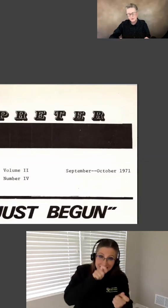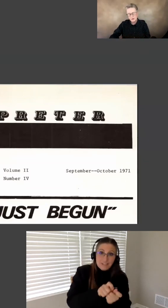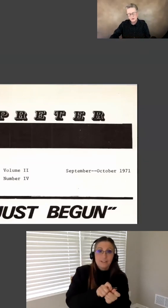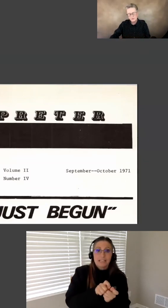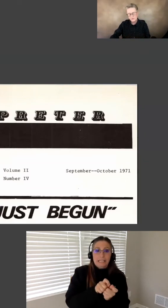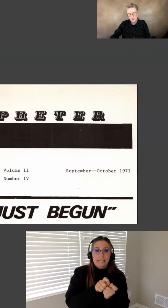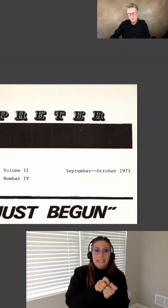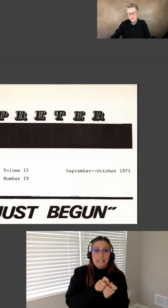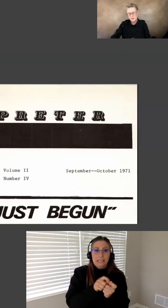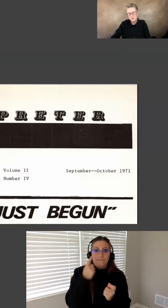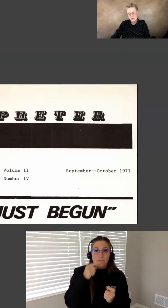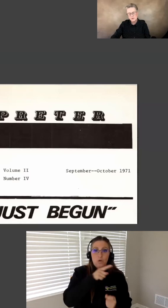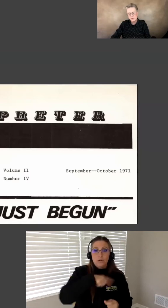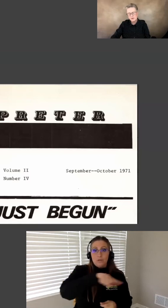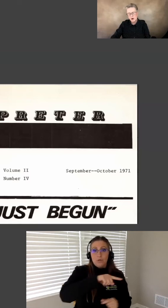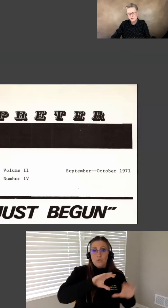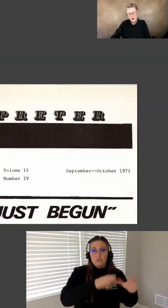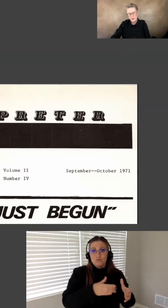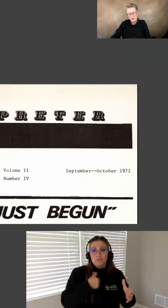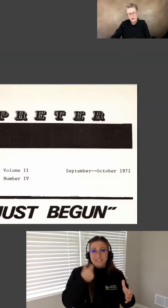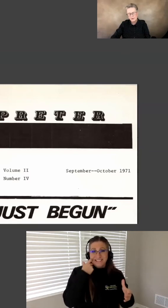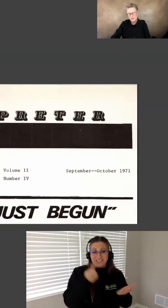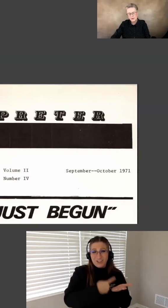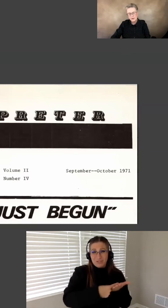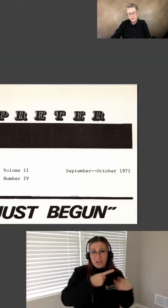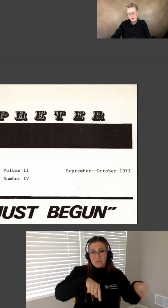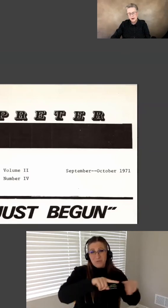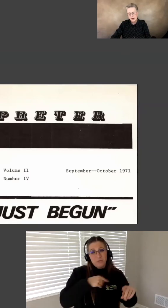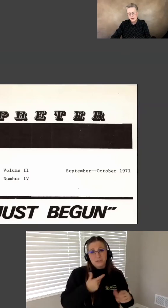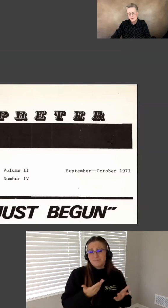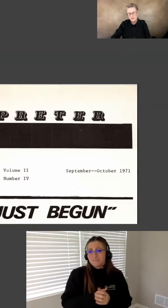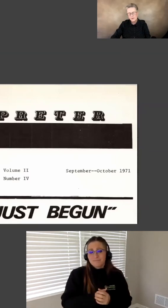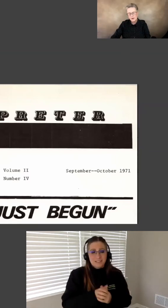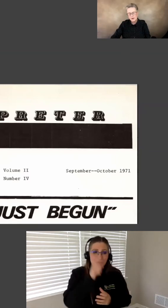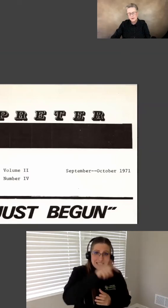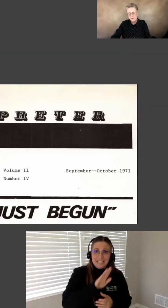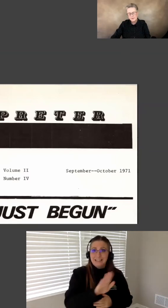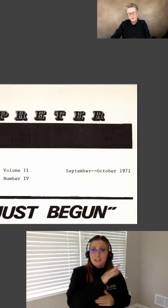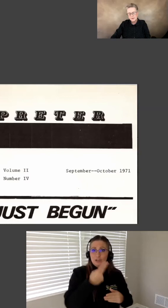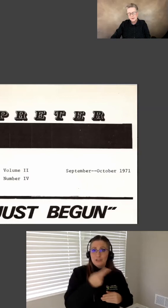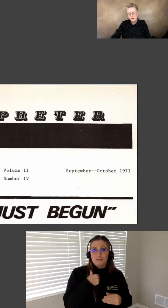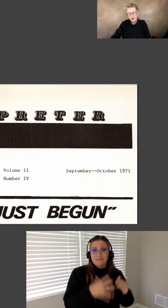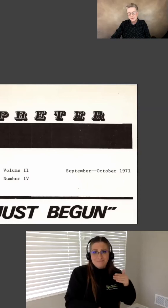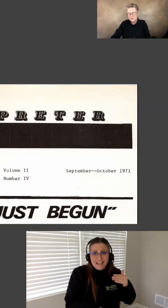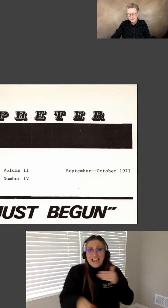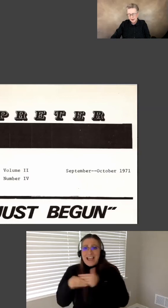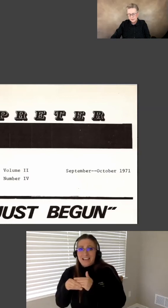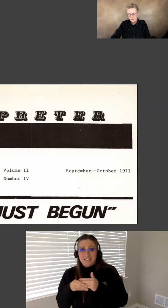from the groups that we just talked about and I am sad